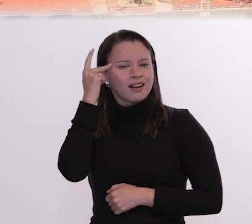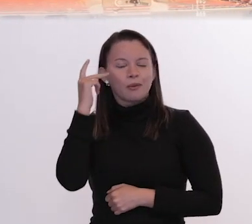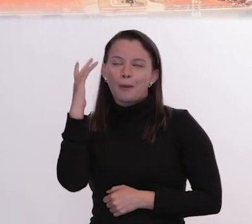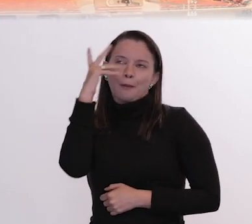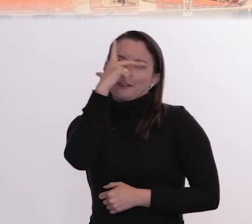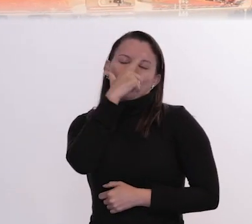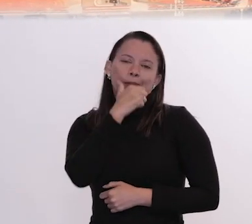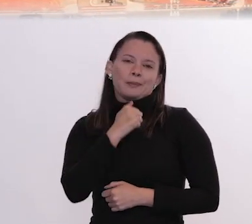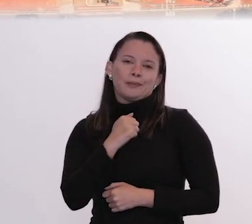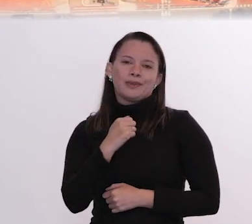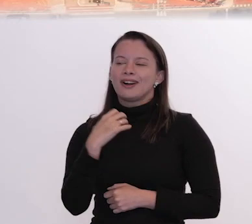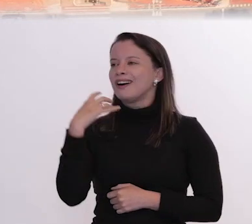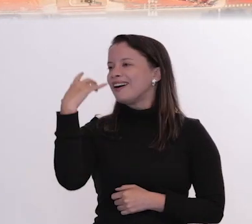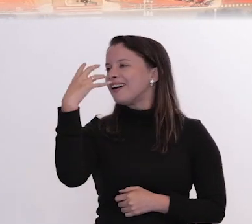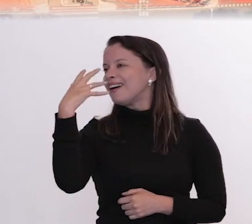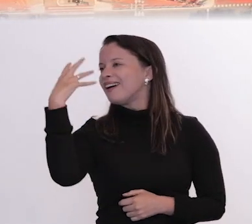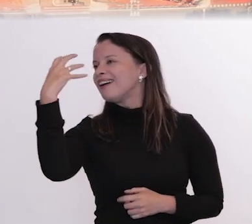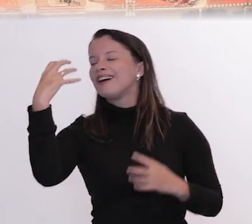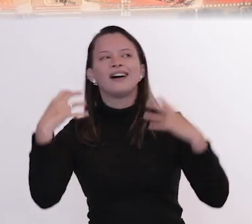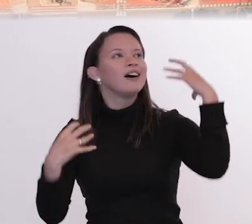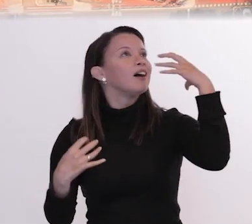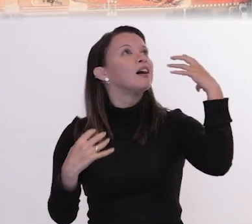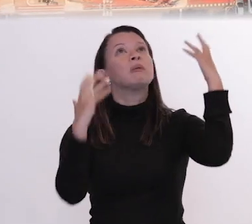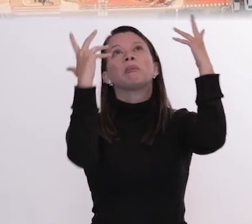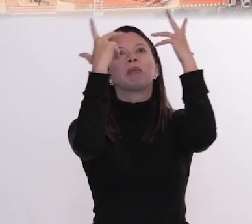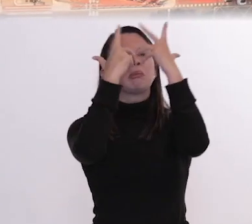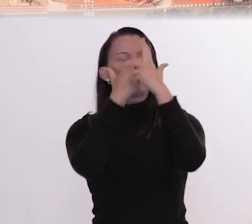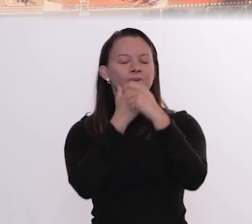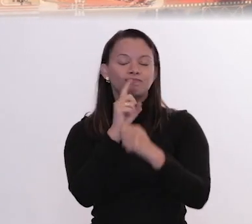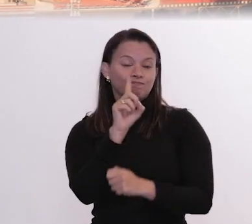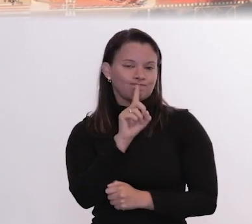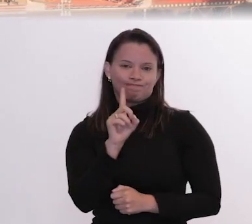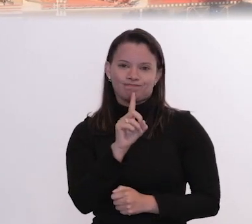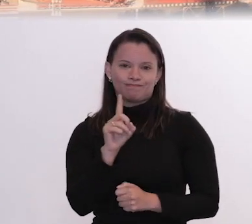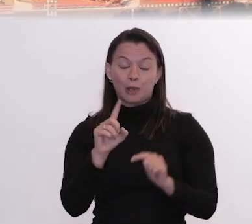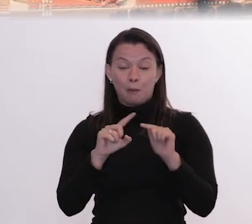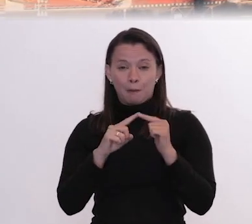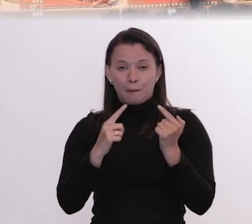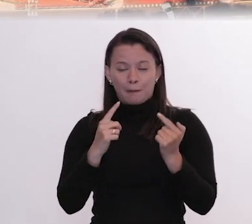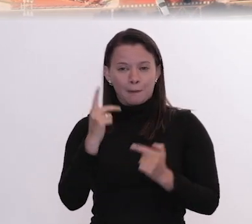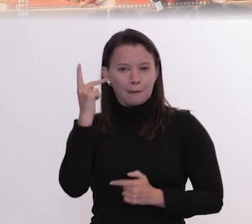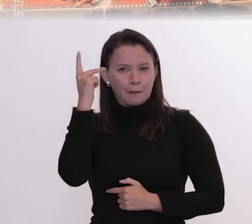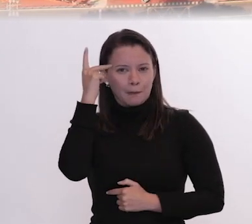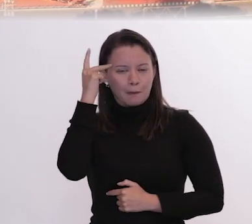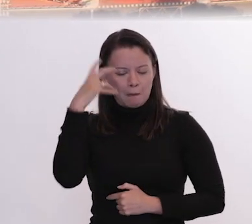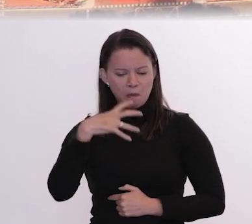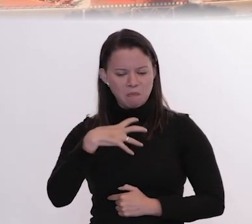Yeah, it's not charming, but it has an incredible personality, it has many characters, right?